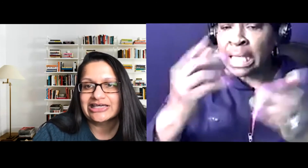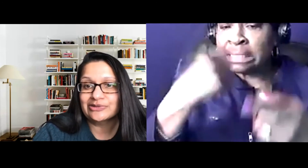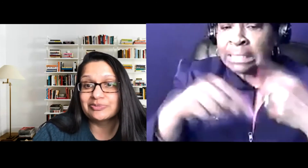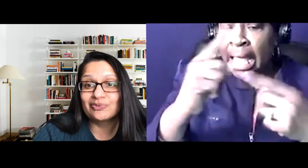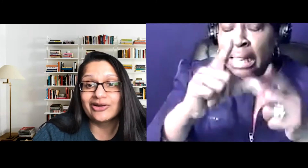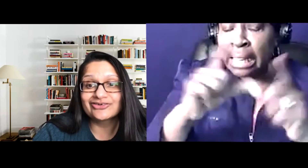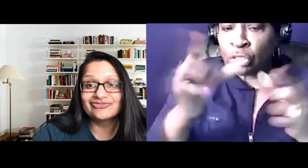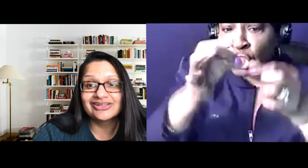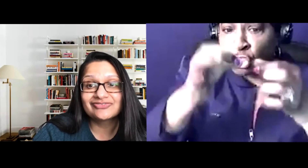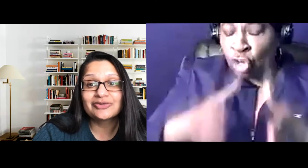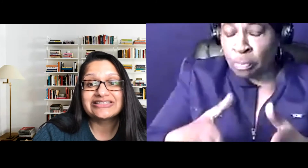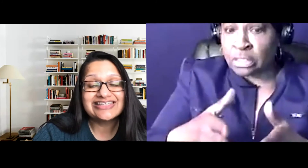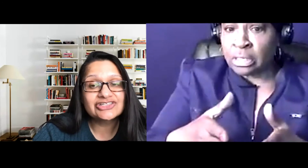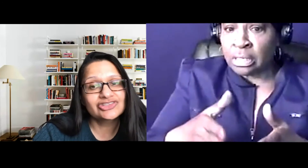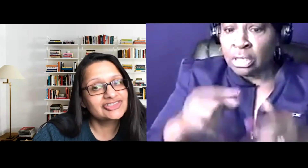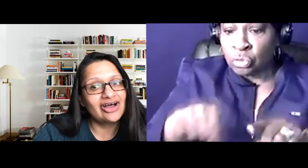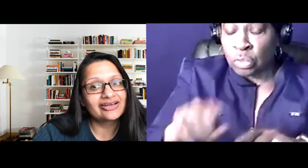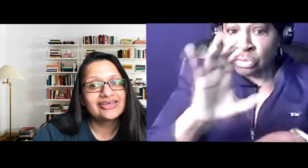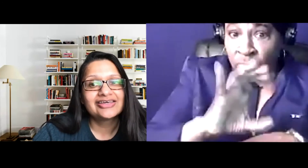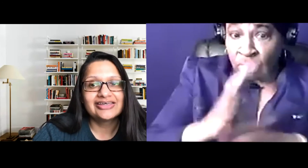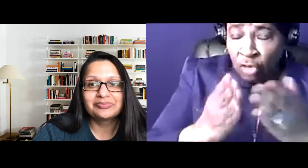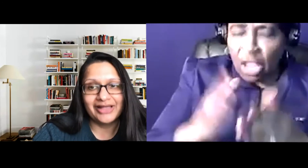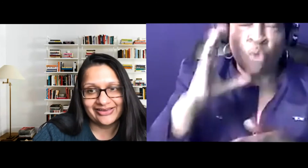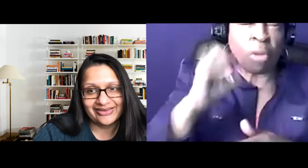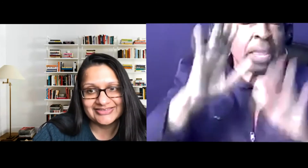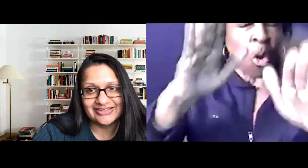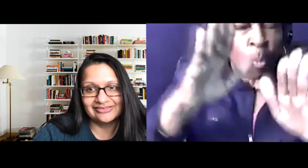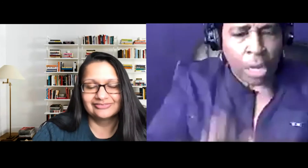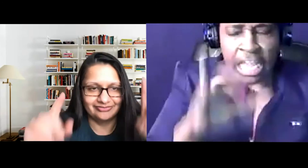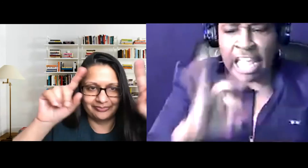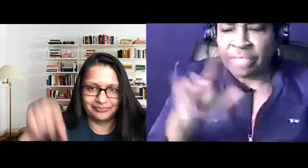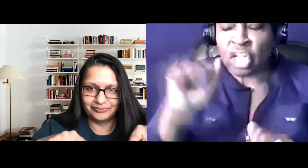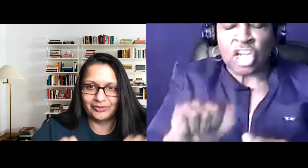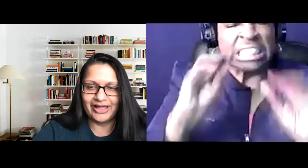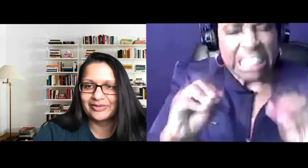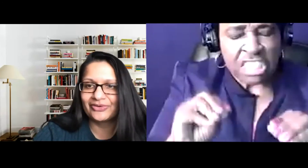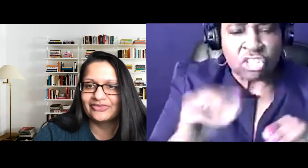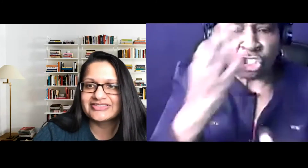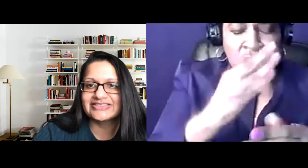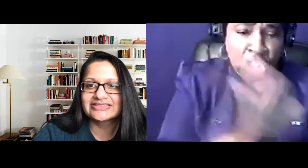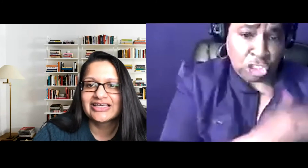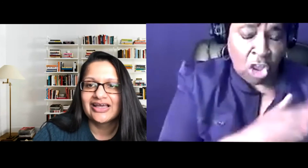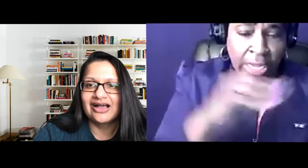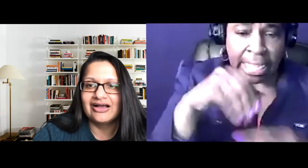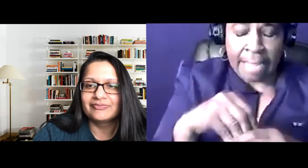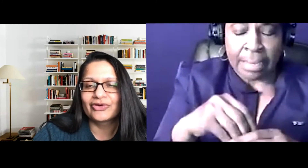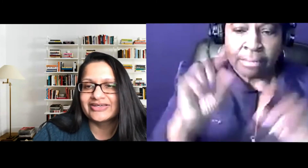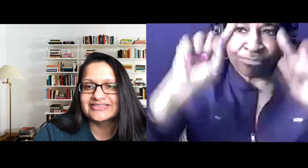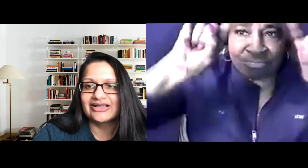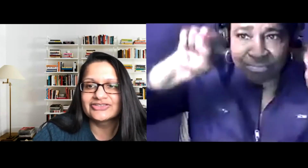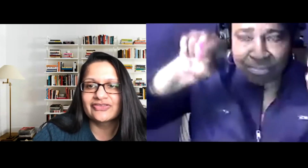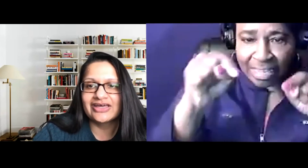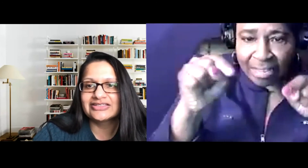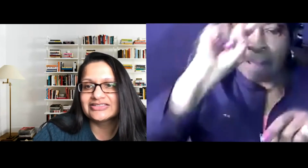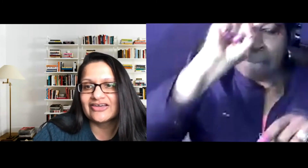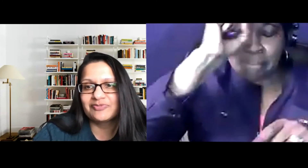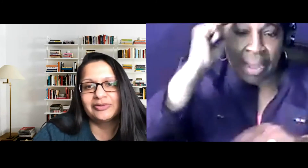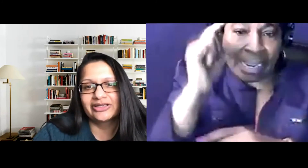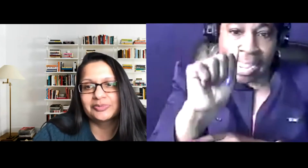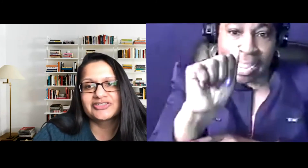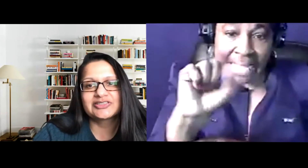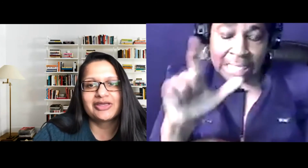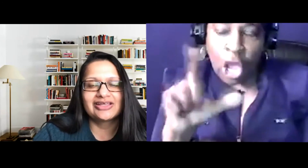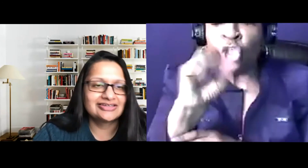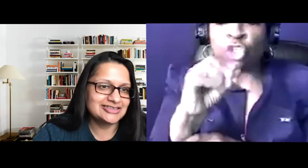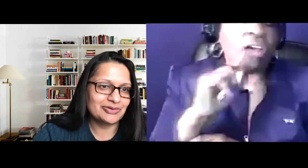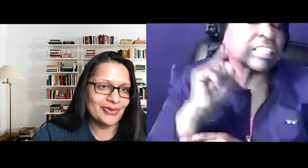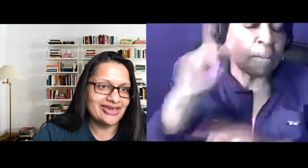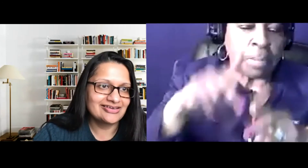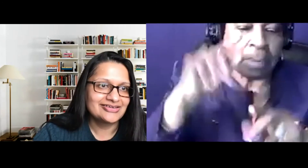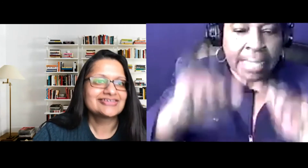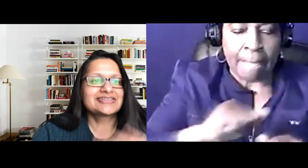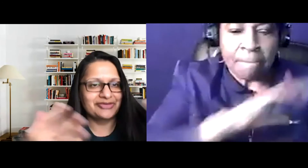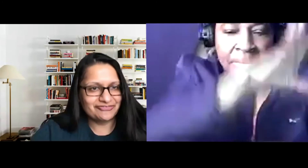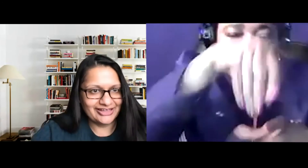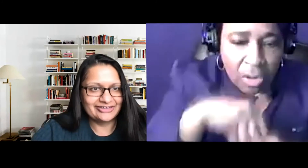It would be wonderful if they would teach the song in (Black) ASL--the "Black" in parentheses--or ASL so that Deaf people can participate in a deeper way. Something for later."